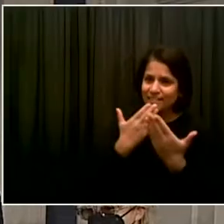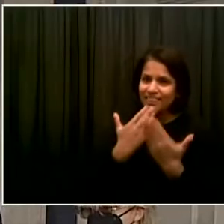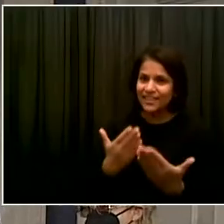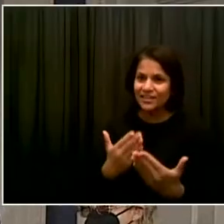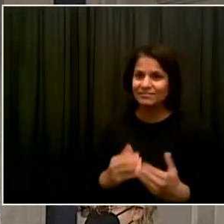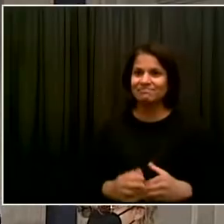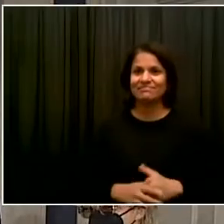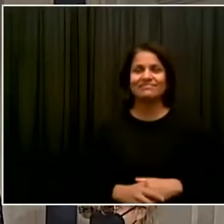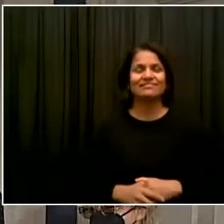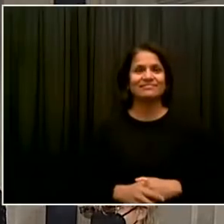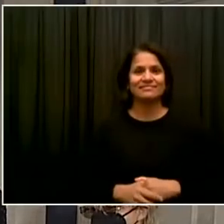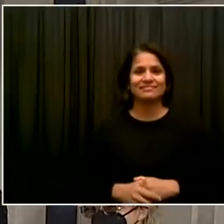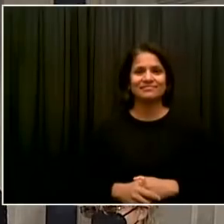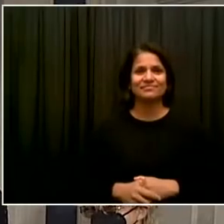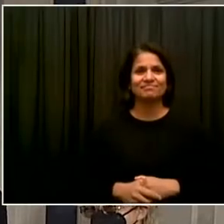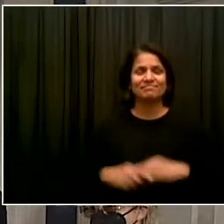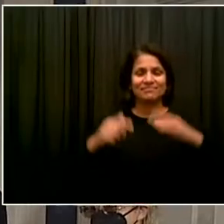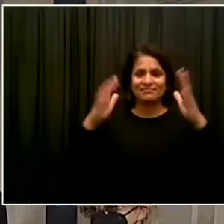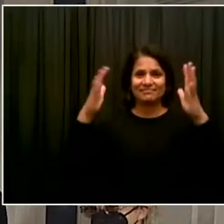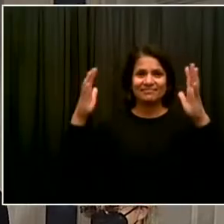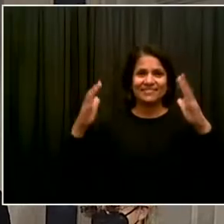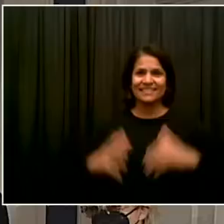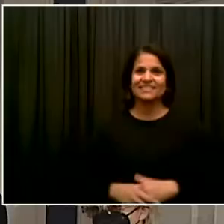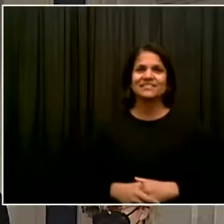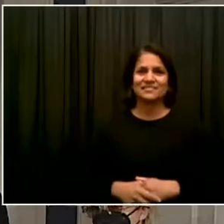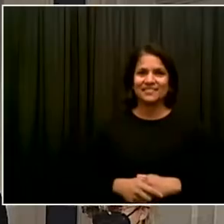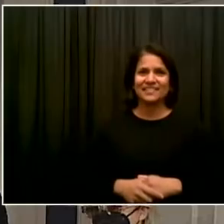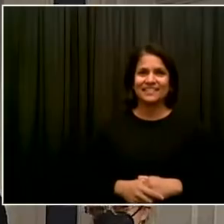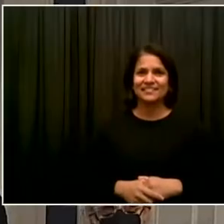THERE EXEMPLR A OF THAT SO THANK